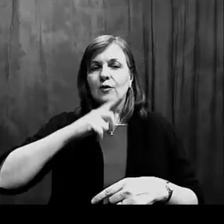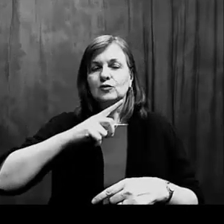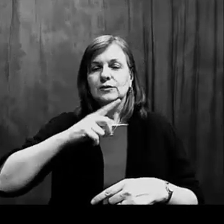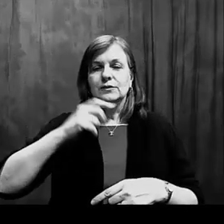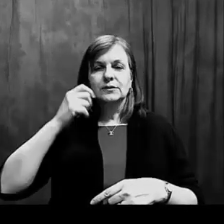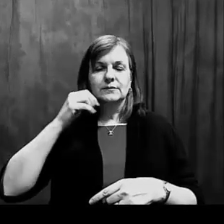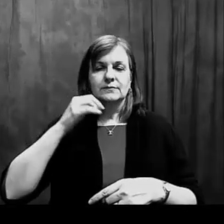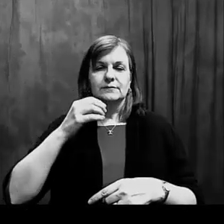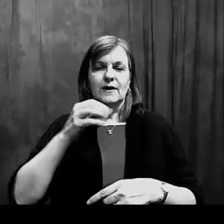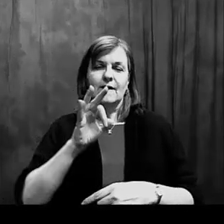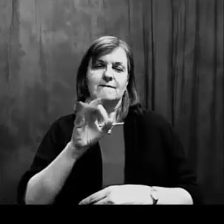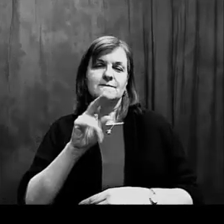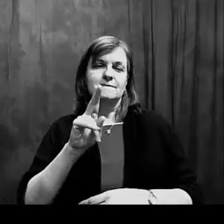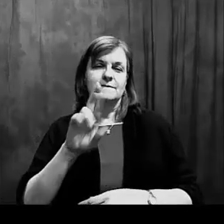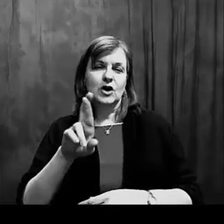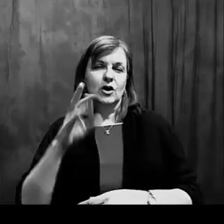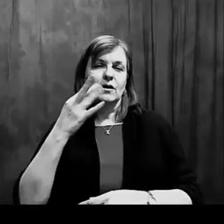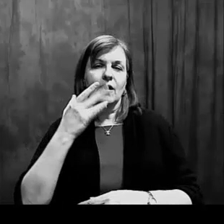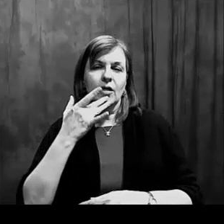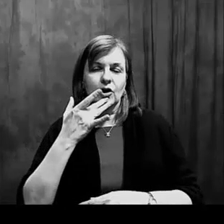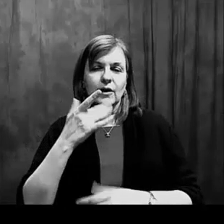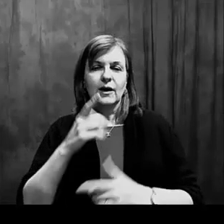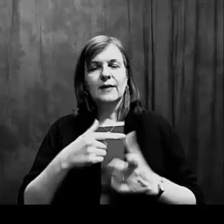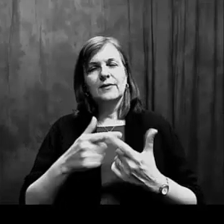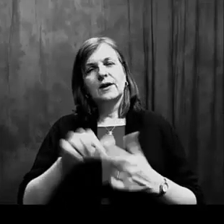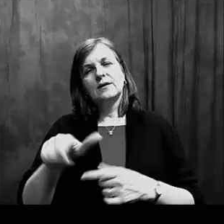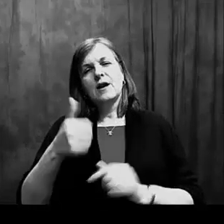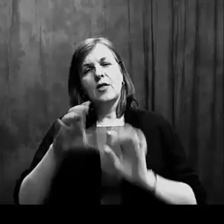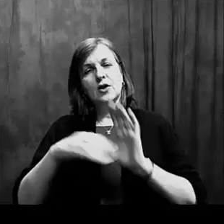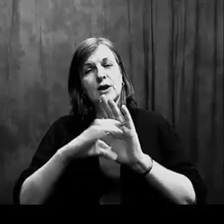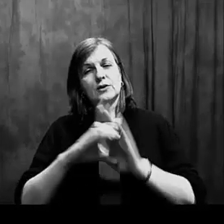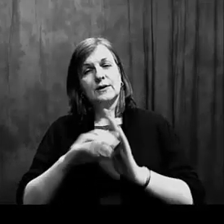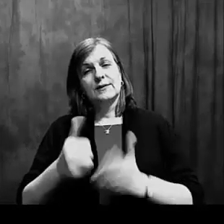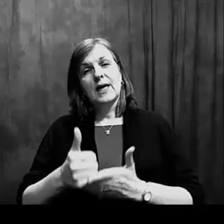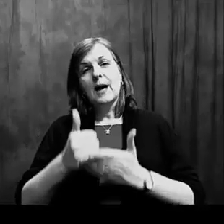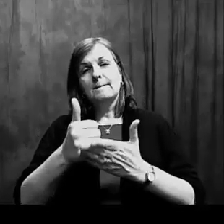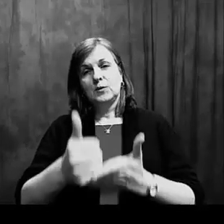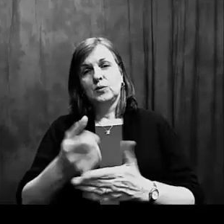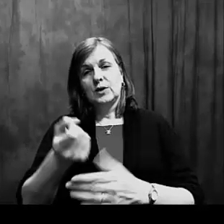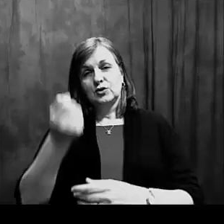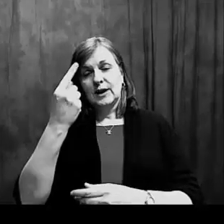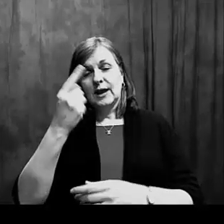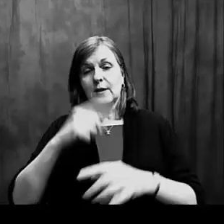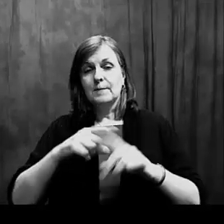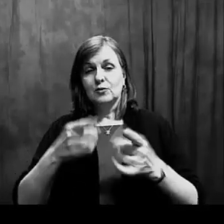mouse fur colors and other characteristics to help us understand more